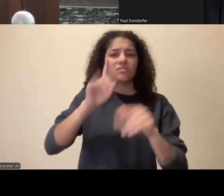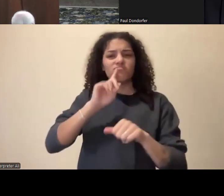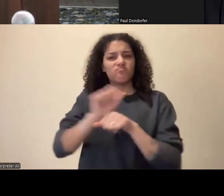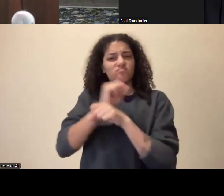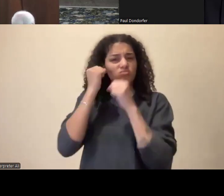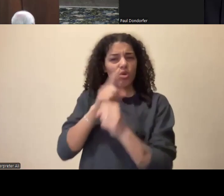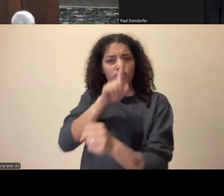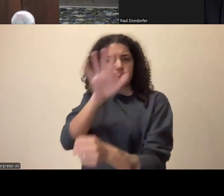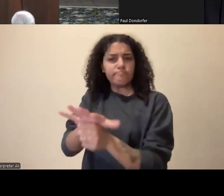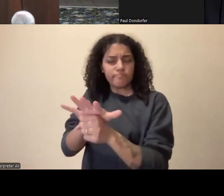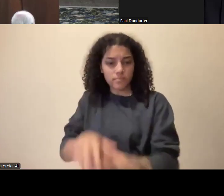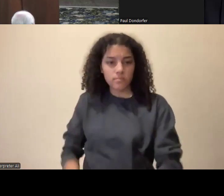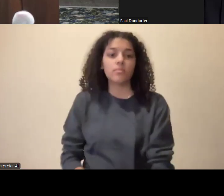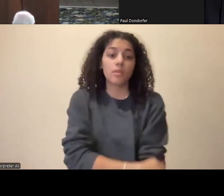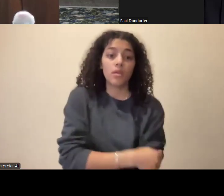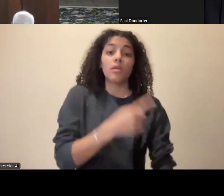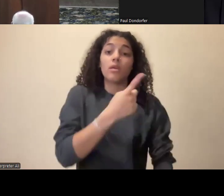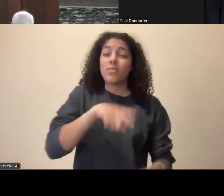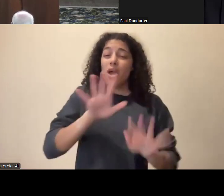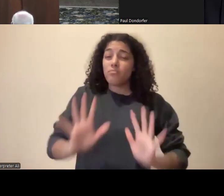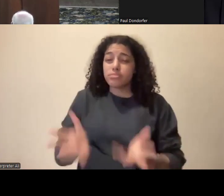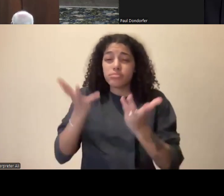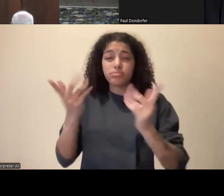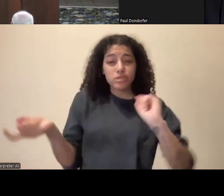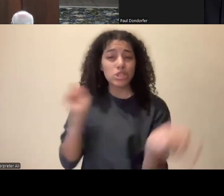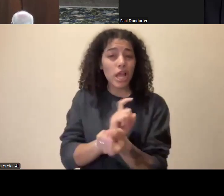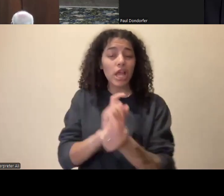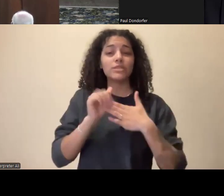as catalyst for positive change but also as a source of inspiration for their peers and